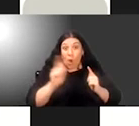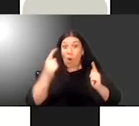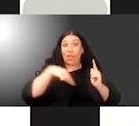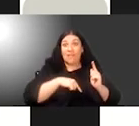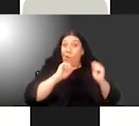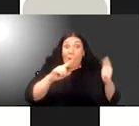I have to add that when I get out of camp was --